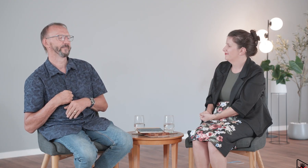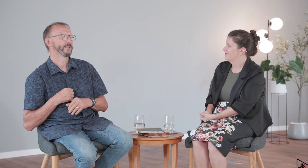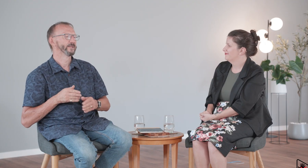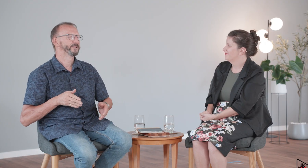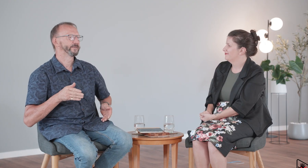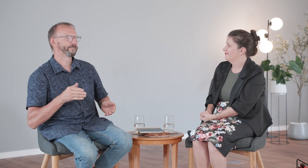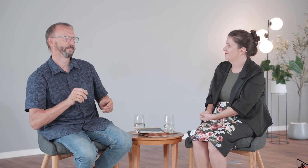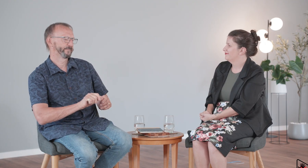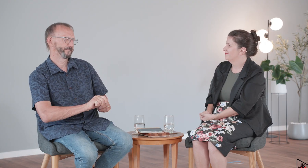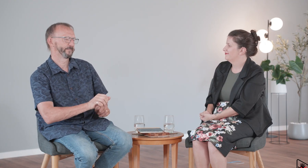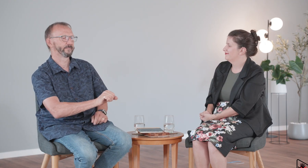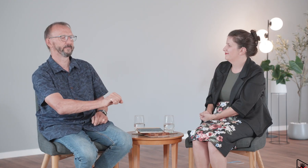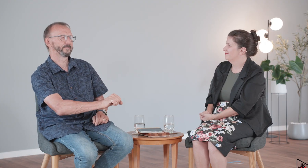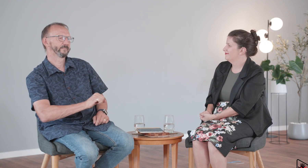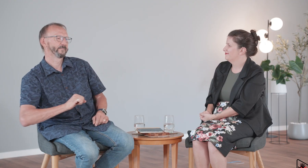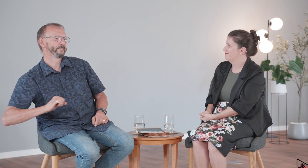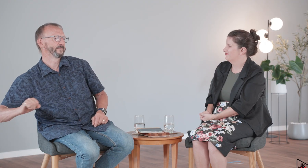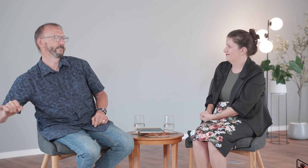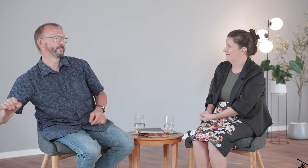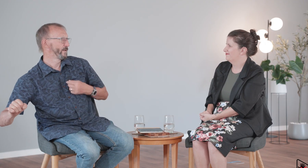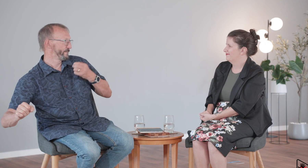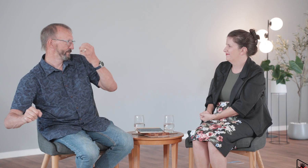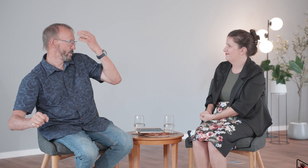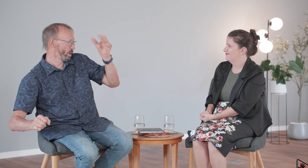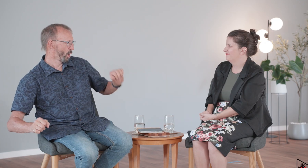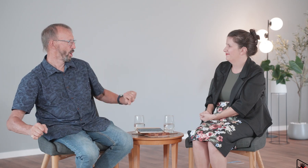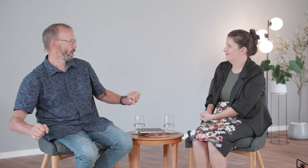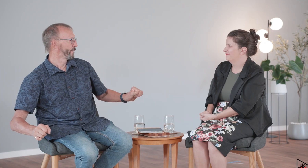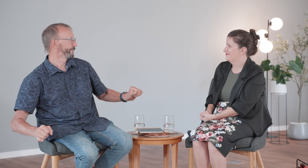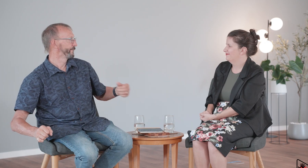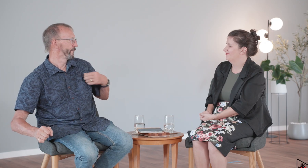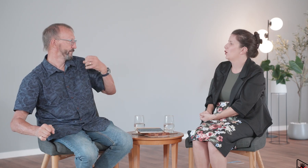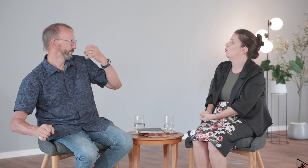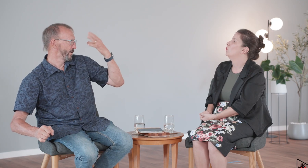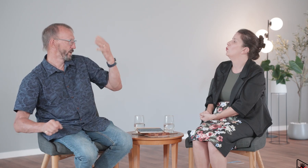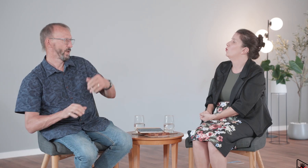So I would do that every morning. But then one morning I came out to the car, opened the door,